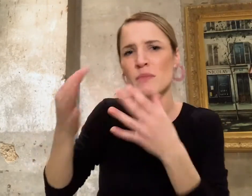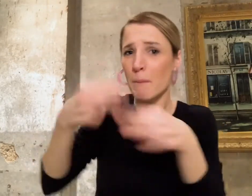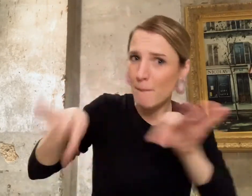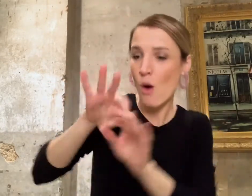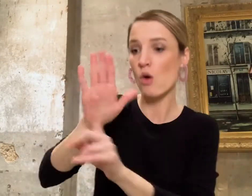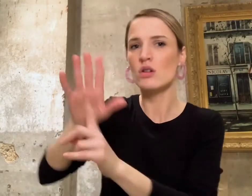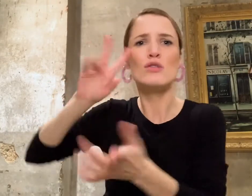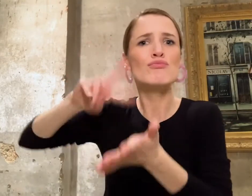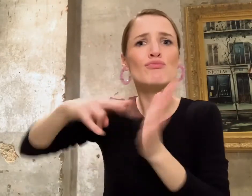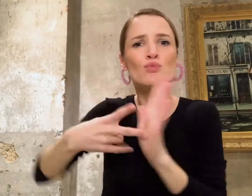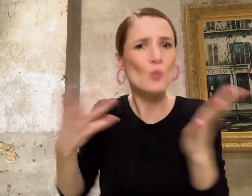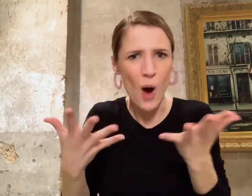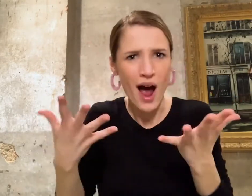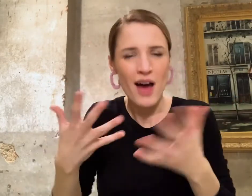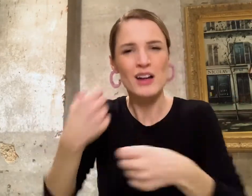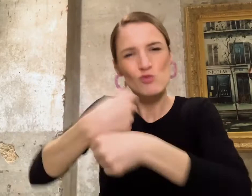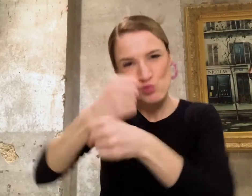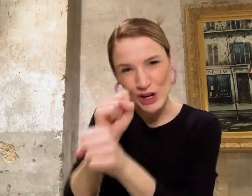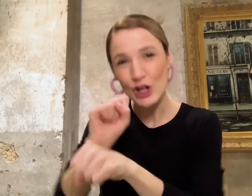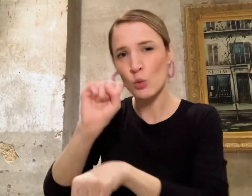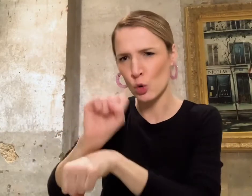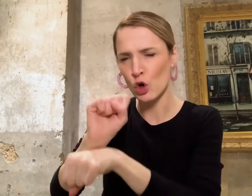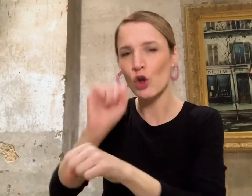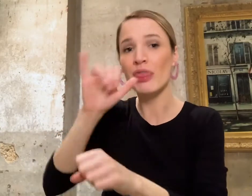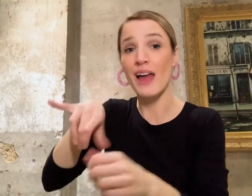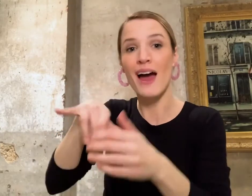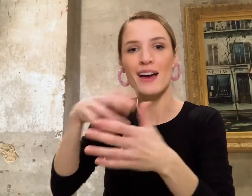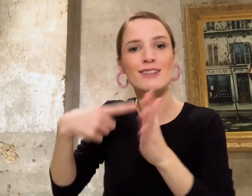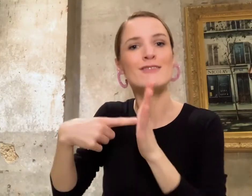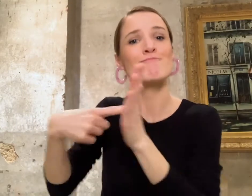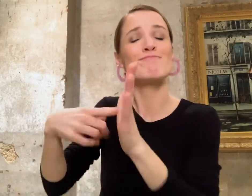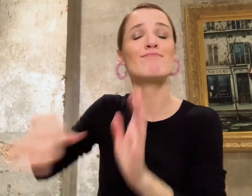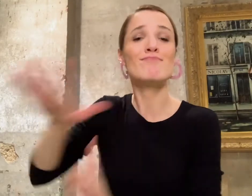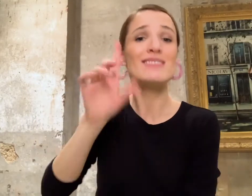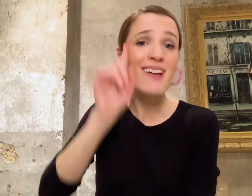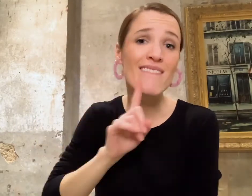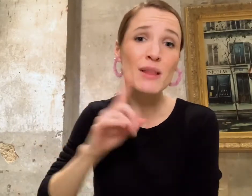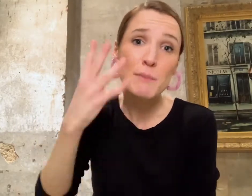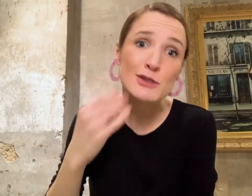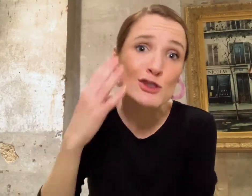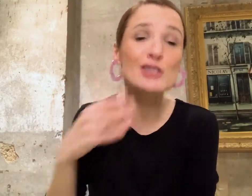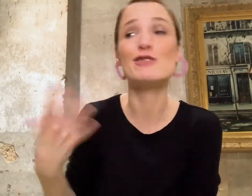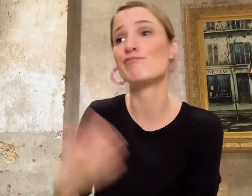if the intention is to create work that is born of their Deaf experience